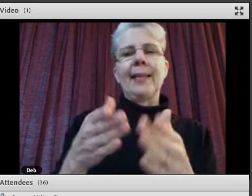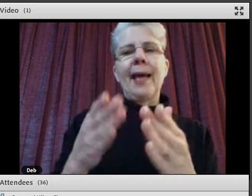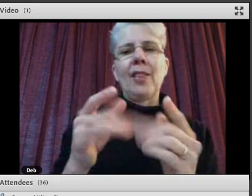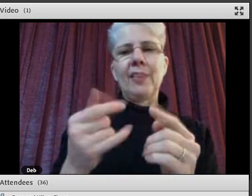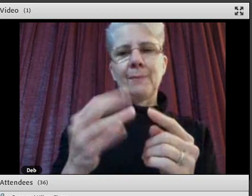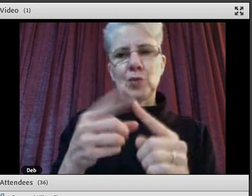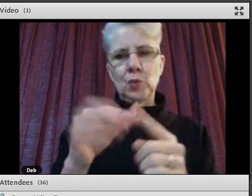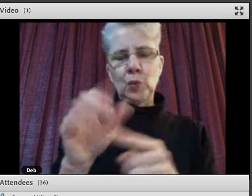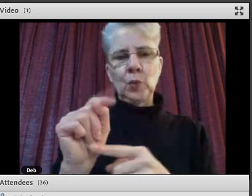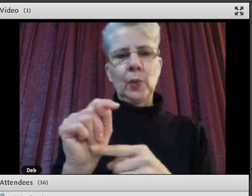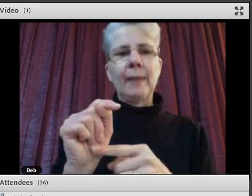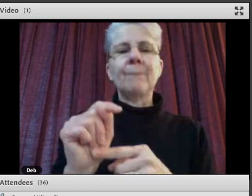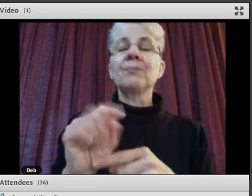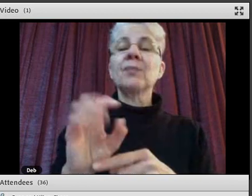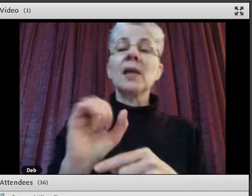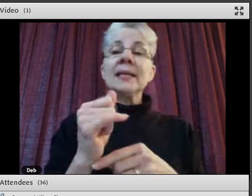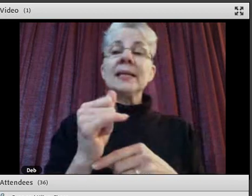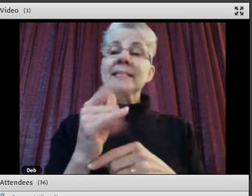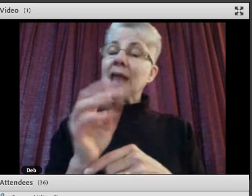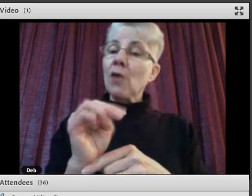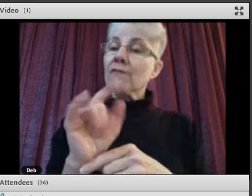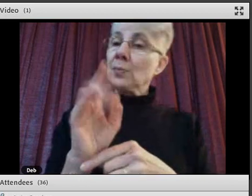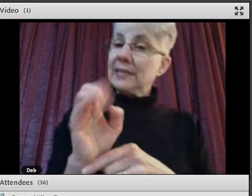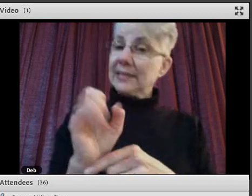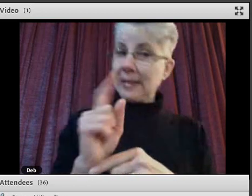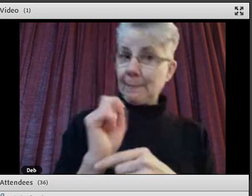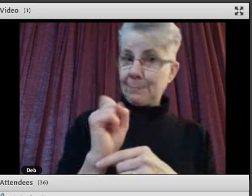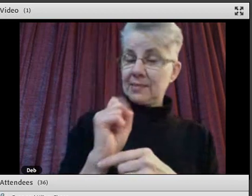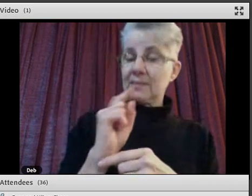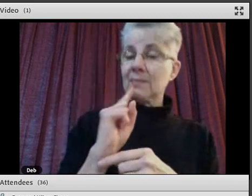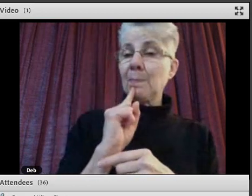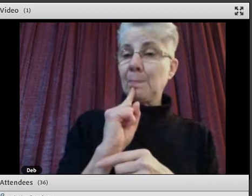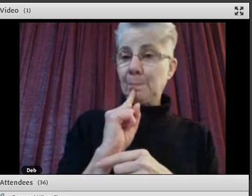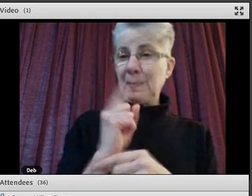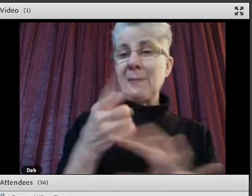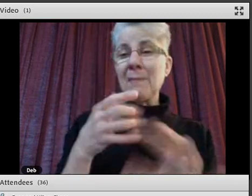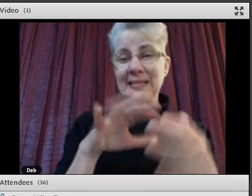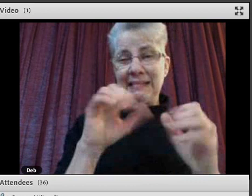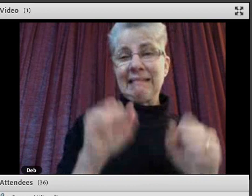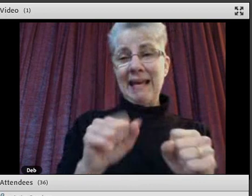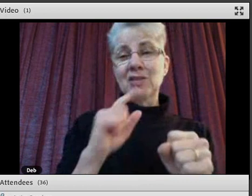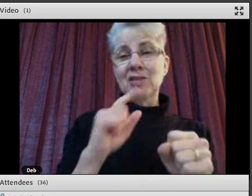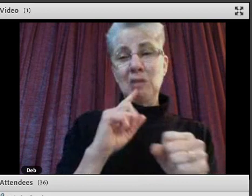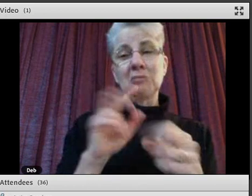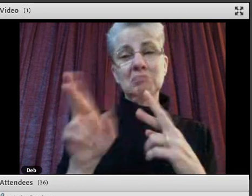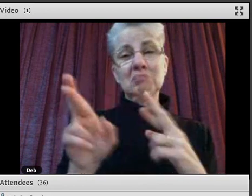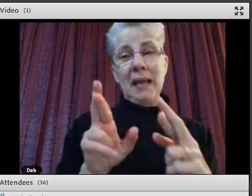So, a couple Styrofoam tips -- It can be very messy, so come prepared. There's a lot of different types of Styrofoam.